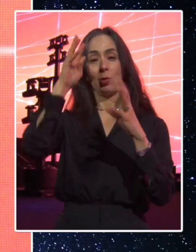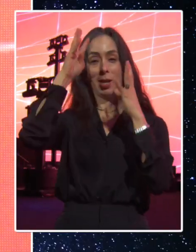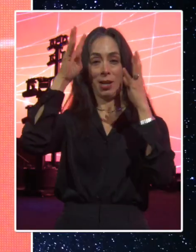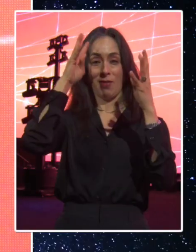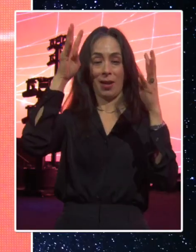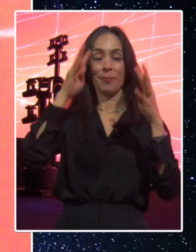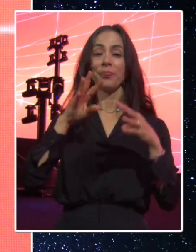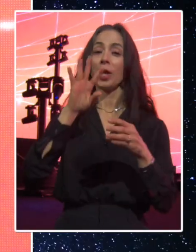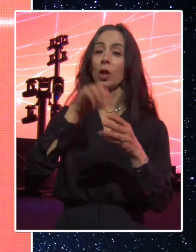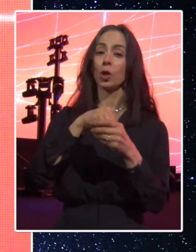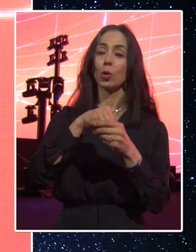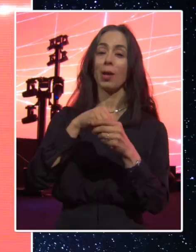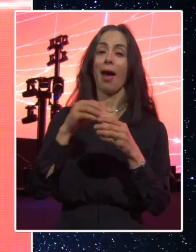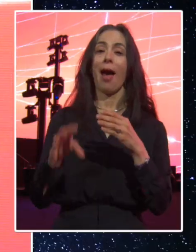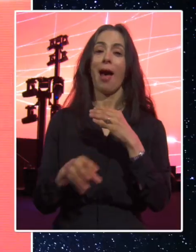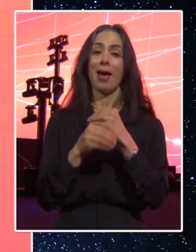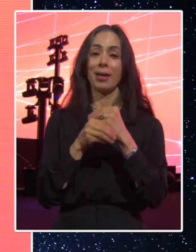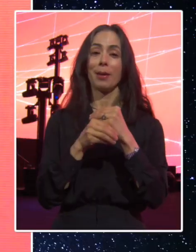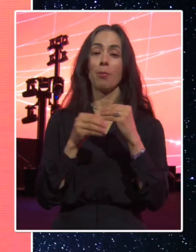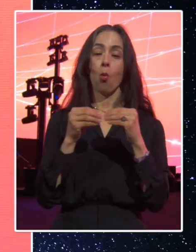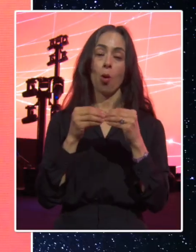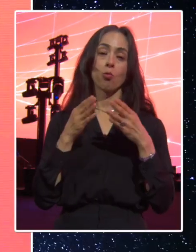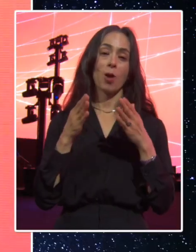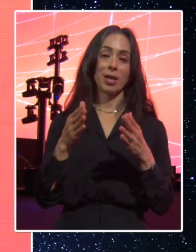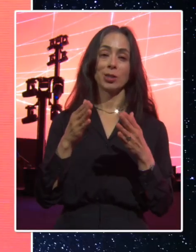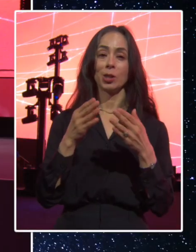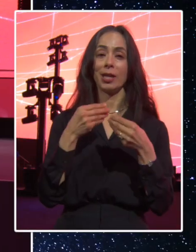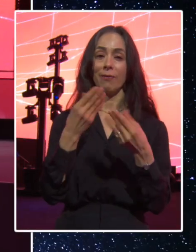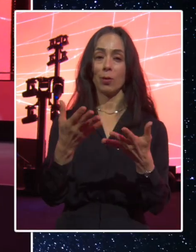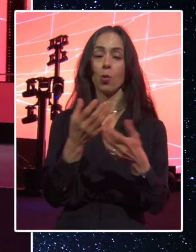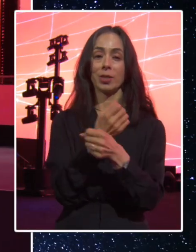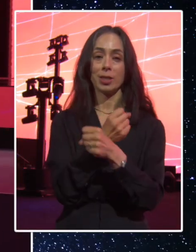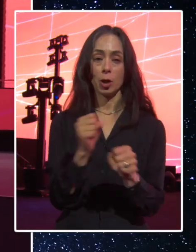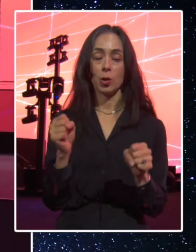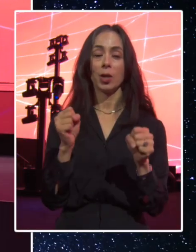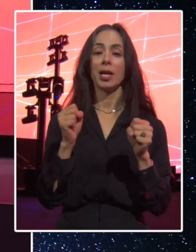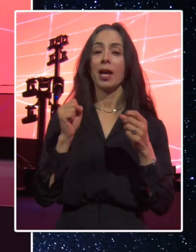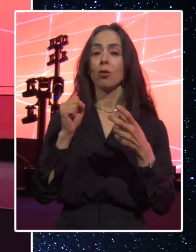These include adding more ways to give you more secure and reliable connectivity